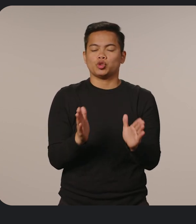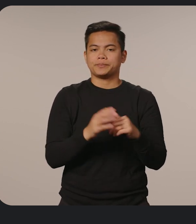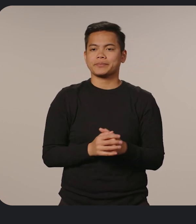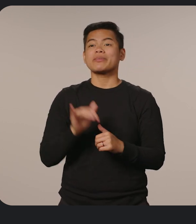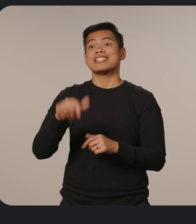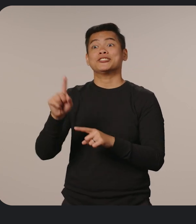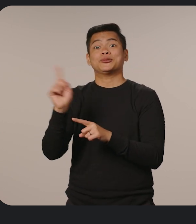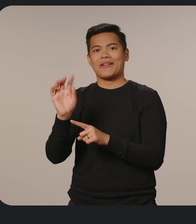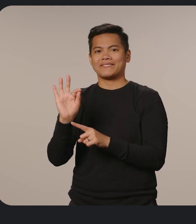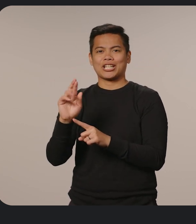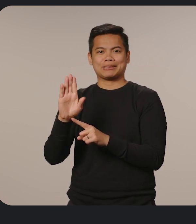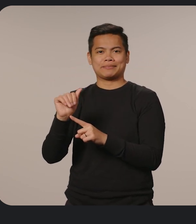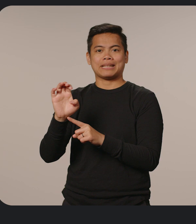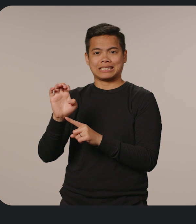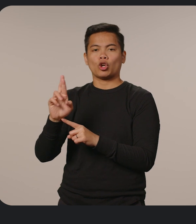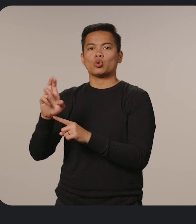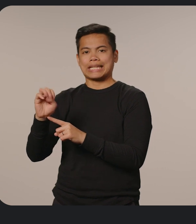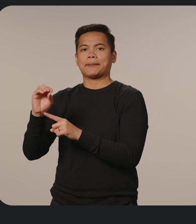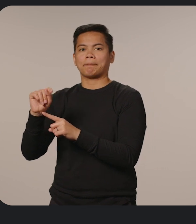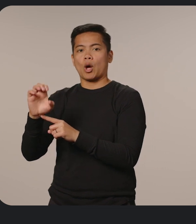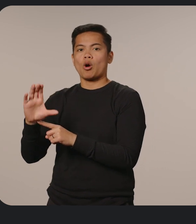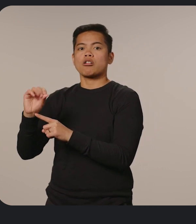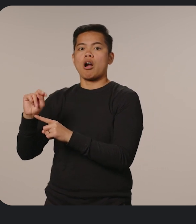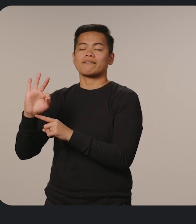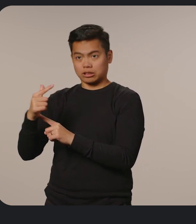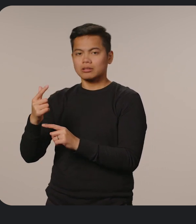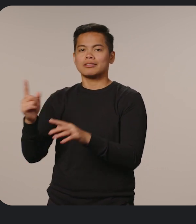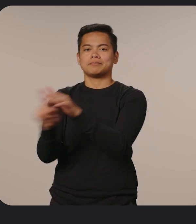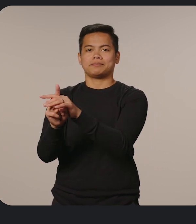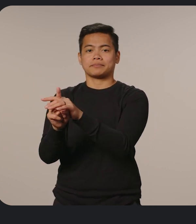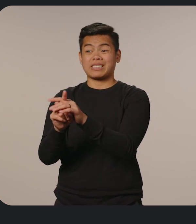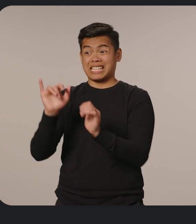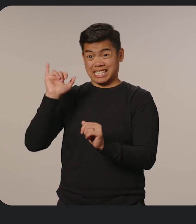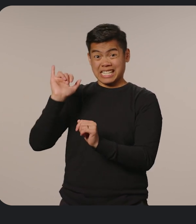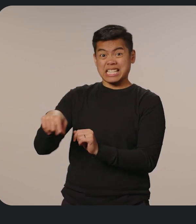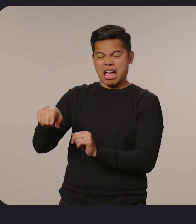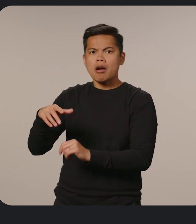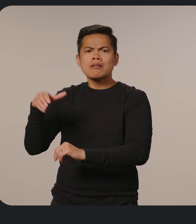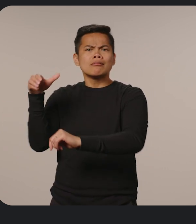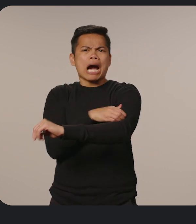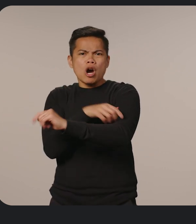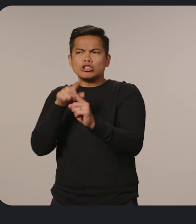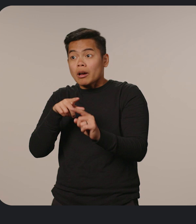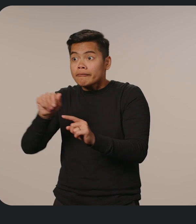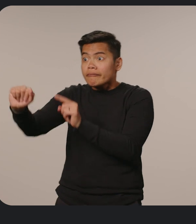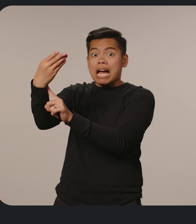that's where Firebase remote config comes in remote config brings the power of